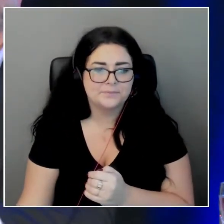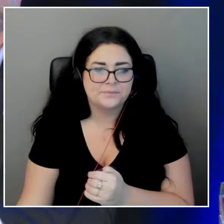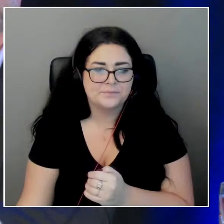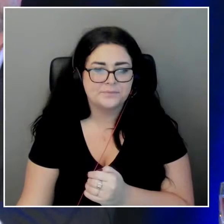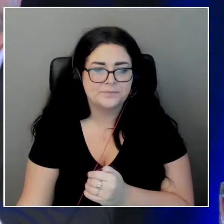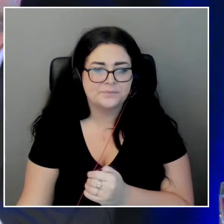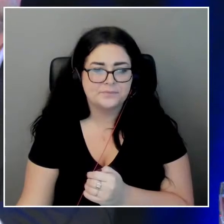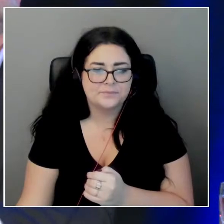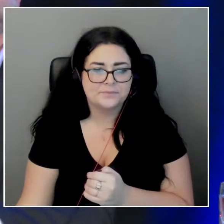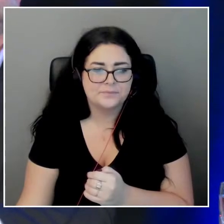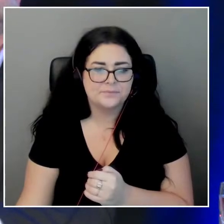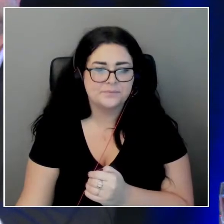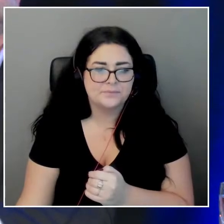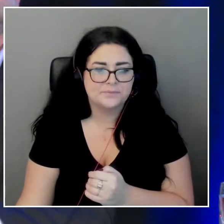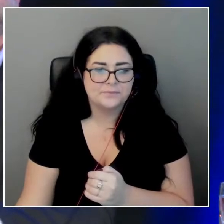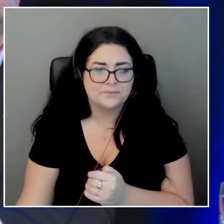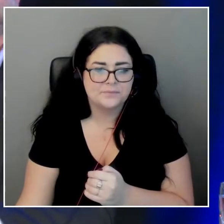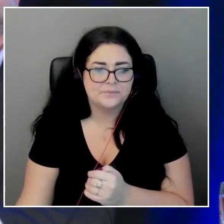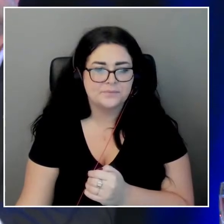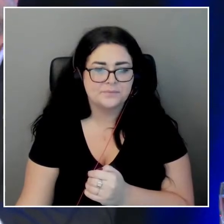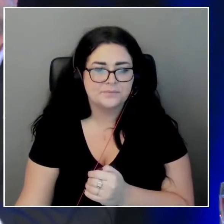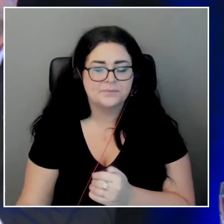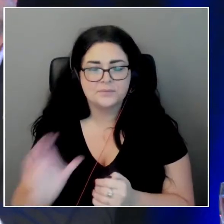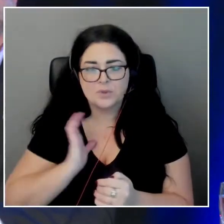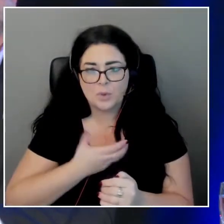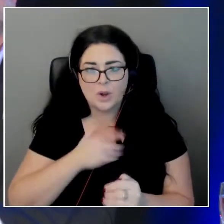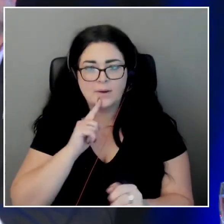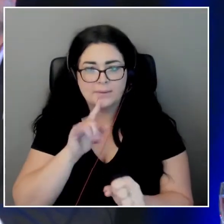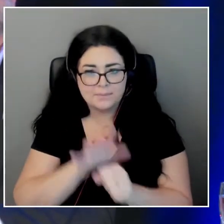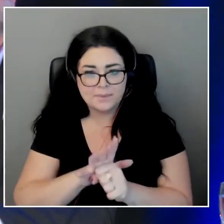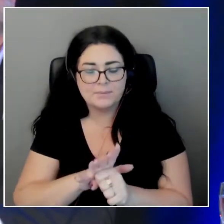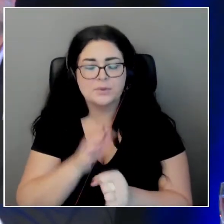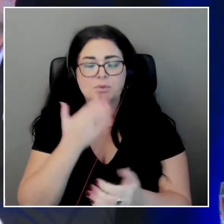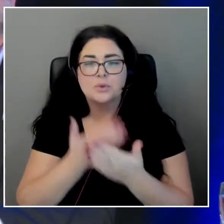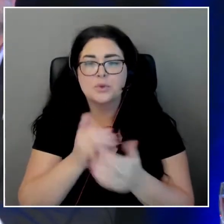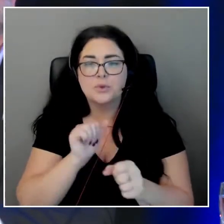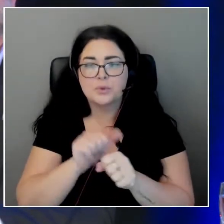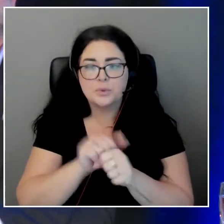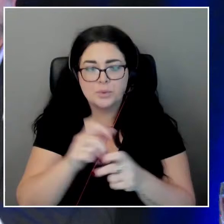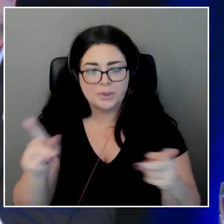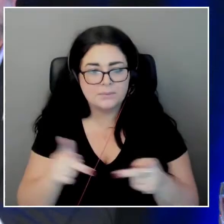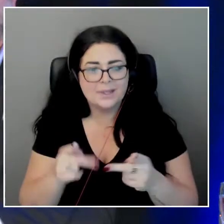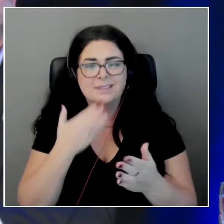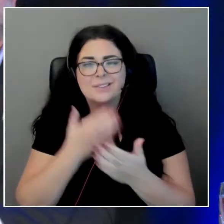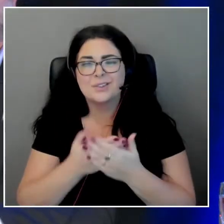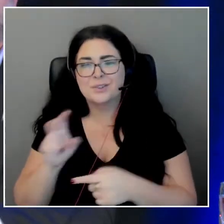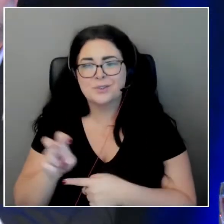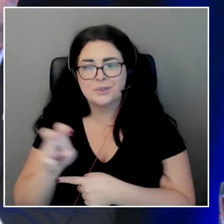to providing a workplace and travel options that are accessible to all Canadians.